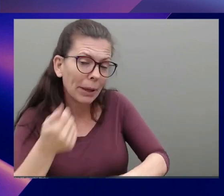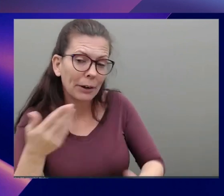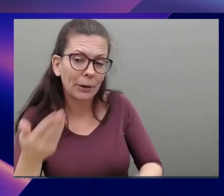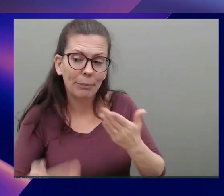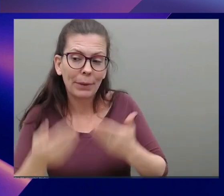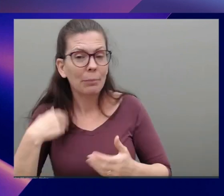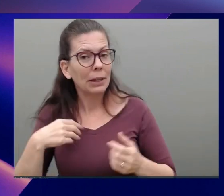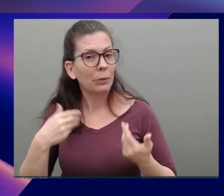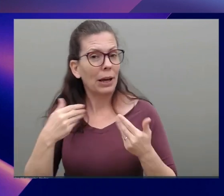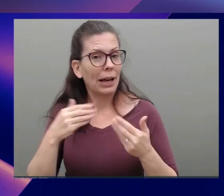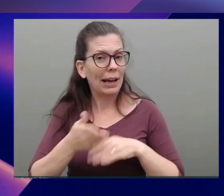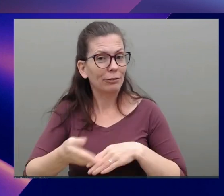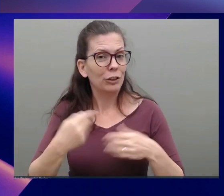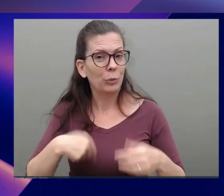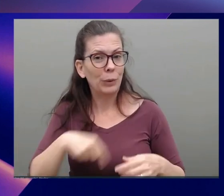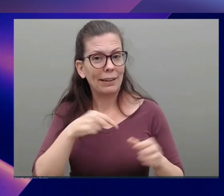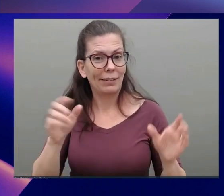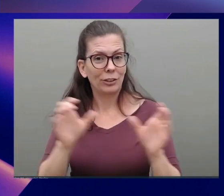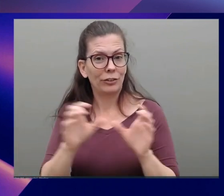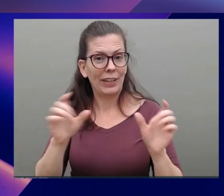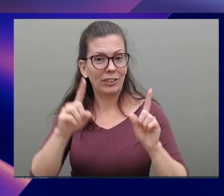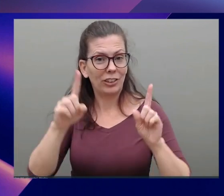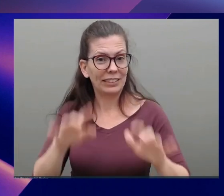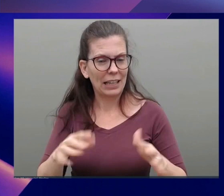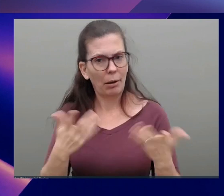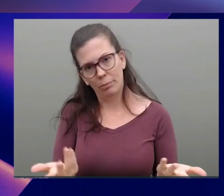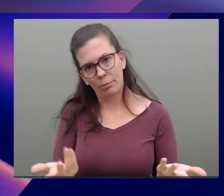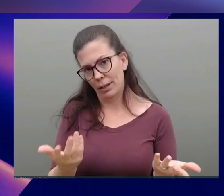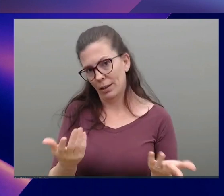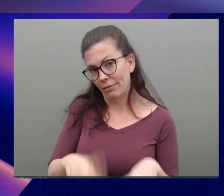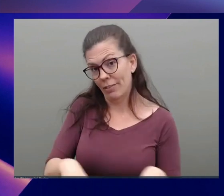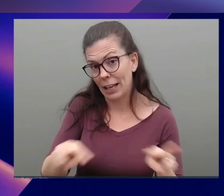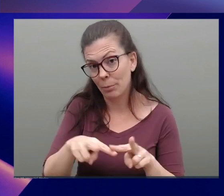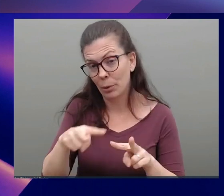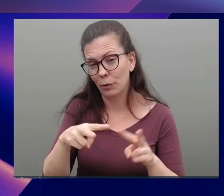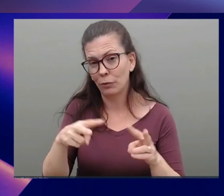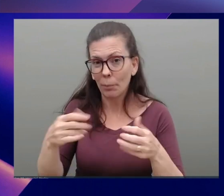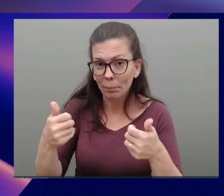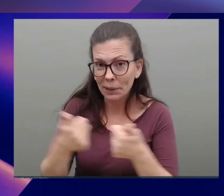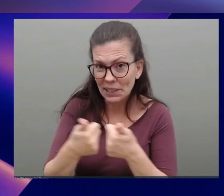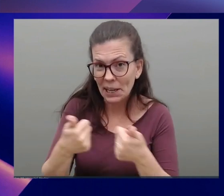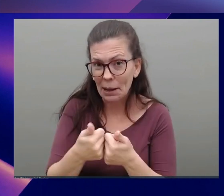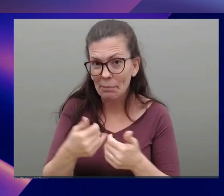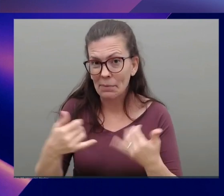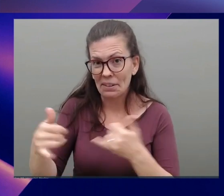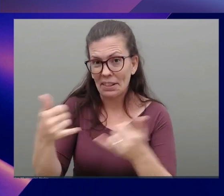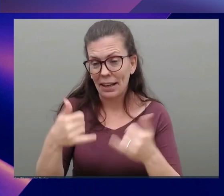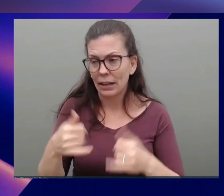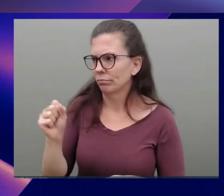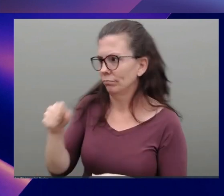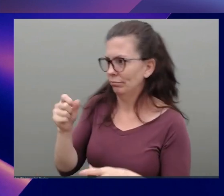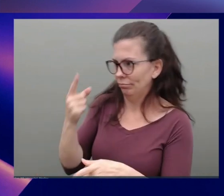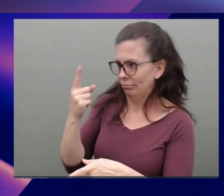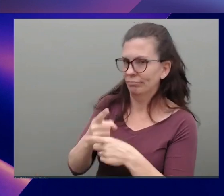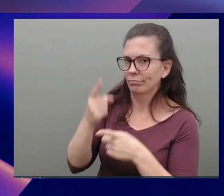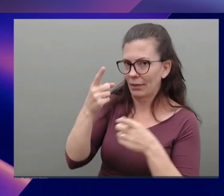How valuable is that by playing a game, right? It's very, very valuable. - Yeah. But you were asking about, of course, things in the game.